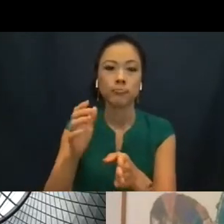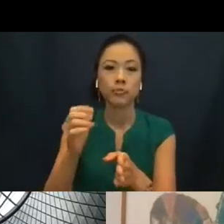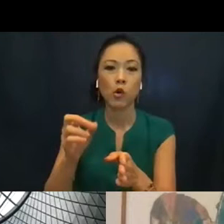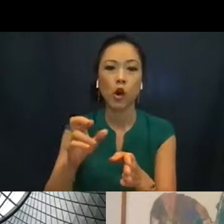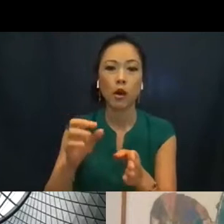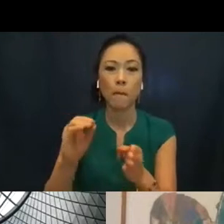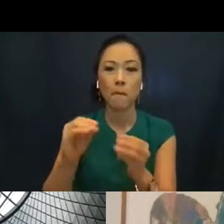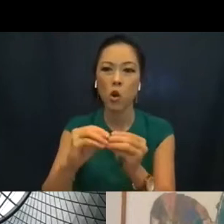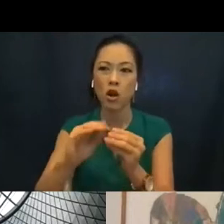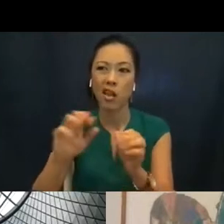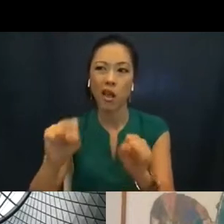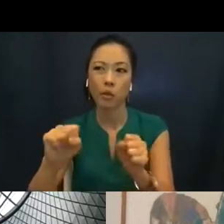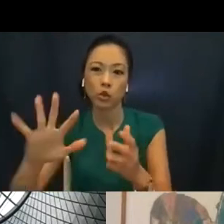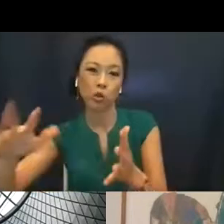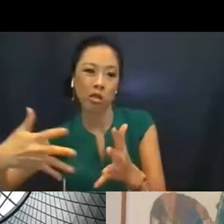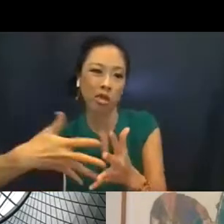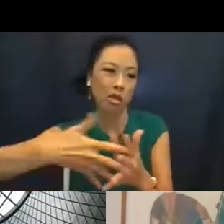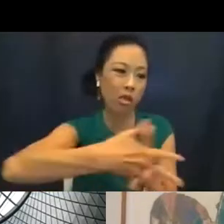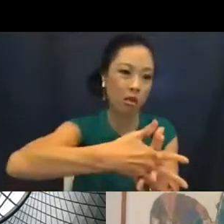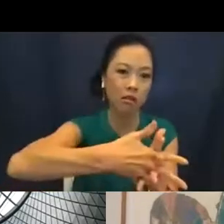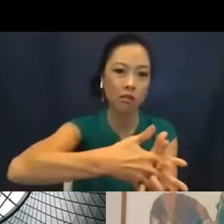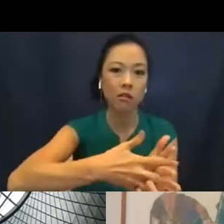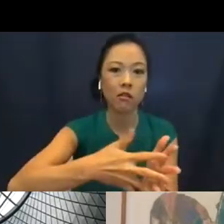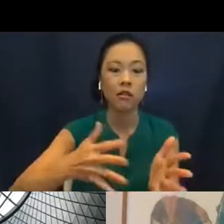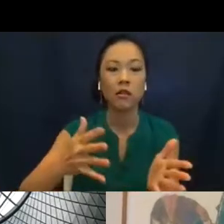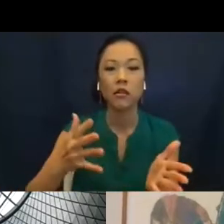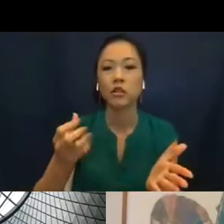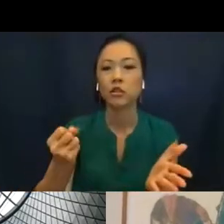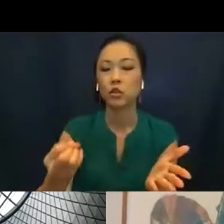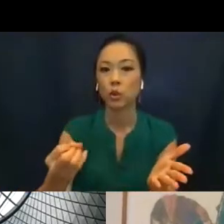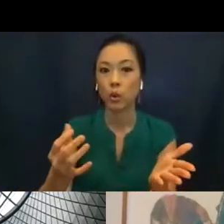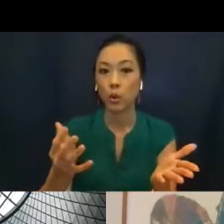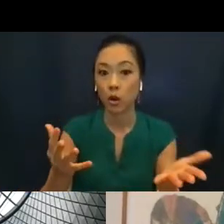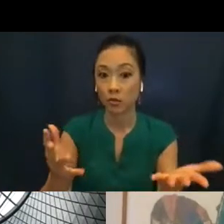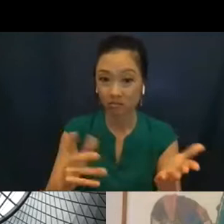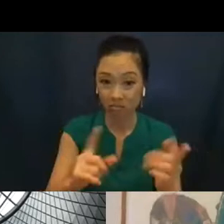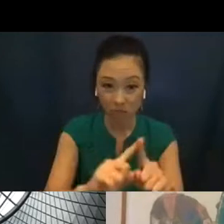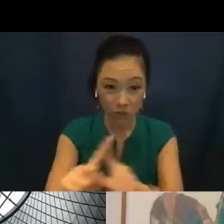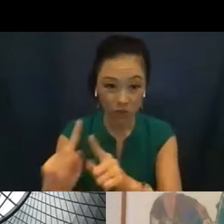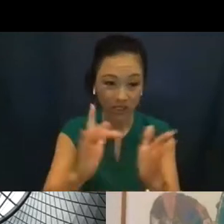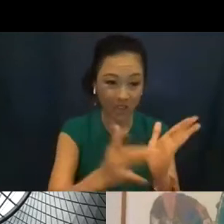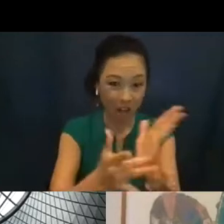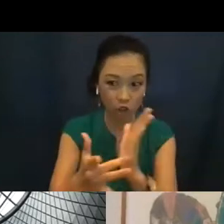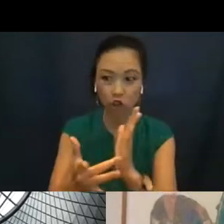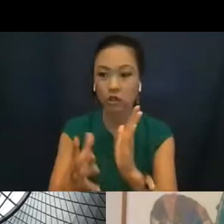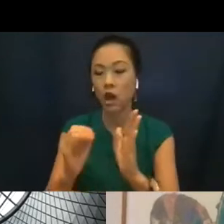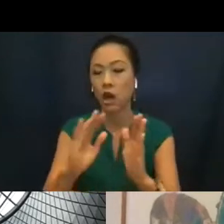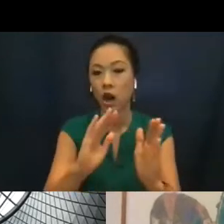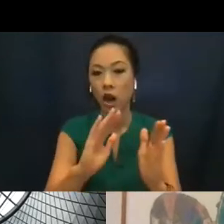matrix of the technologies and communities in the plural. Thank you, Andre. Ashley, I'm curious. Your thoughts?